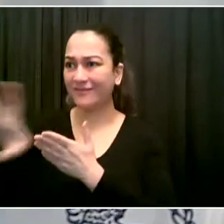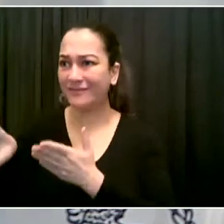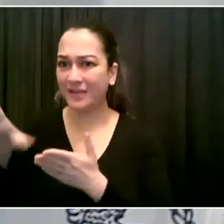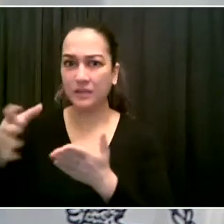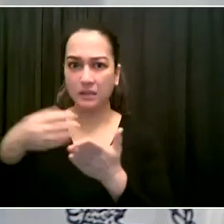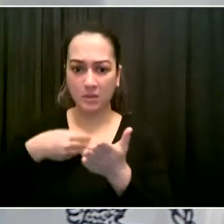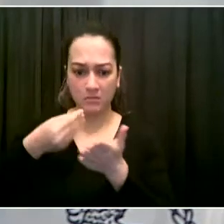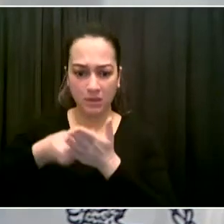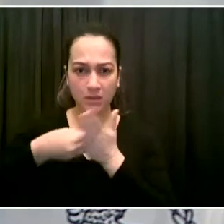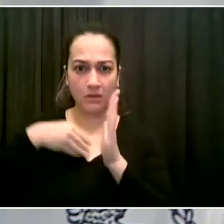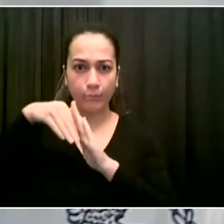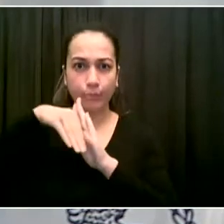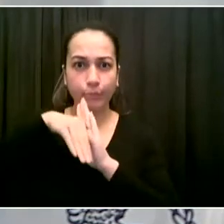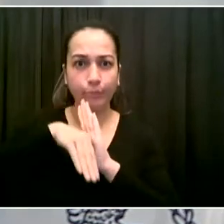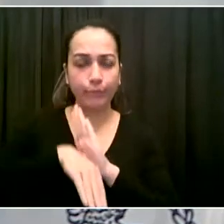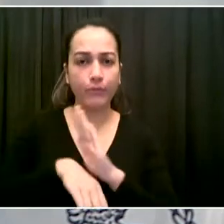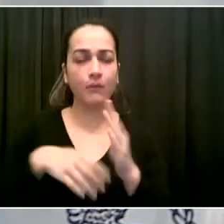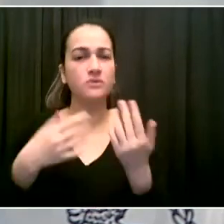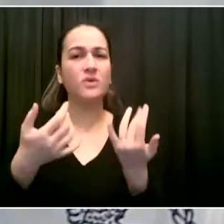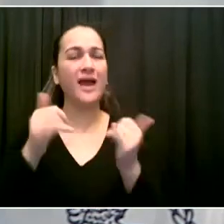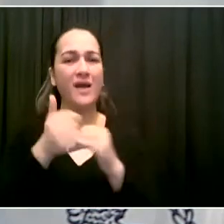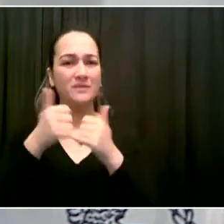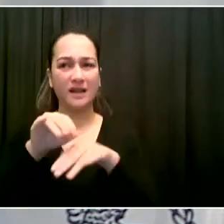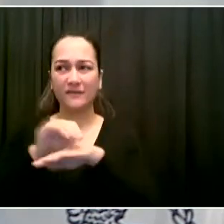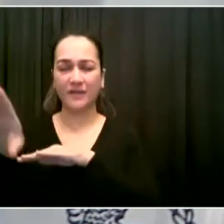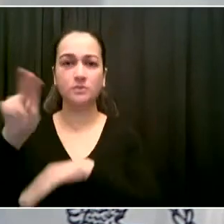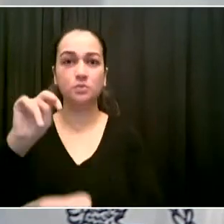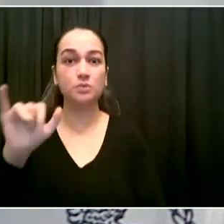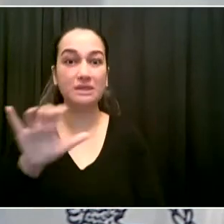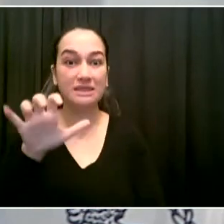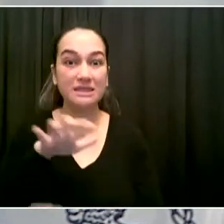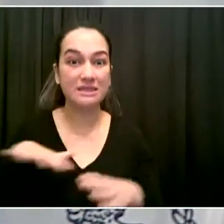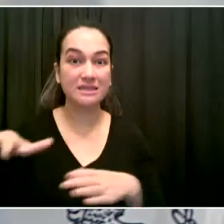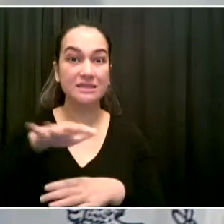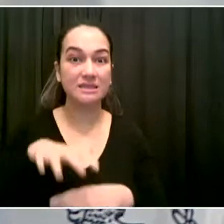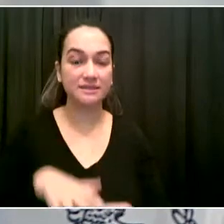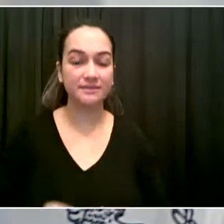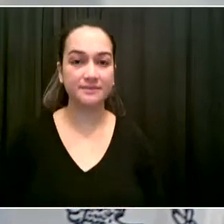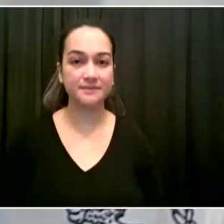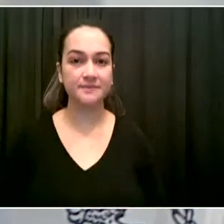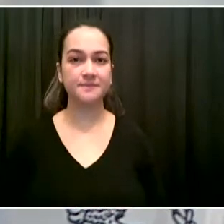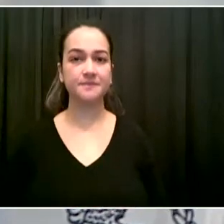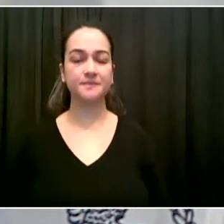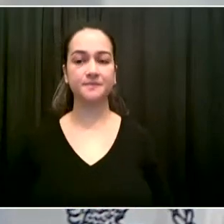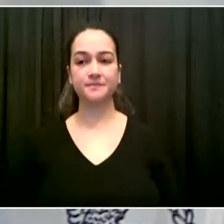AND WHAT THE CITY CAN DO FOOR OTBH H F OTHOSE ENTITIES ONCE THIS MORATORIUM RUNS OUT..